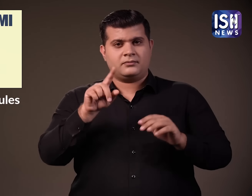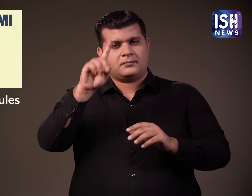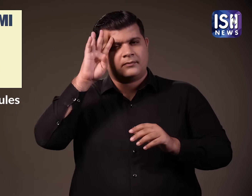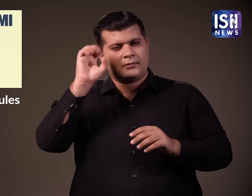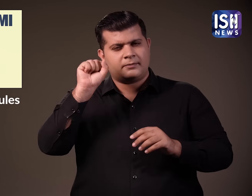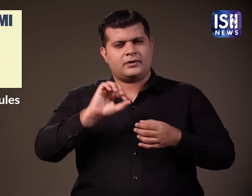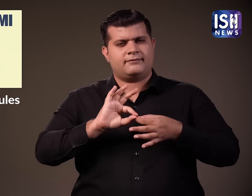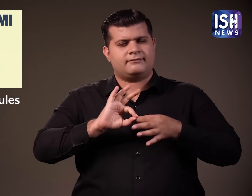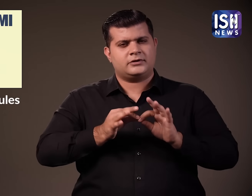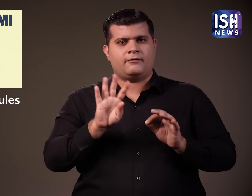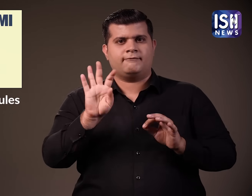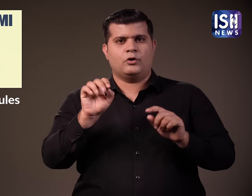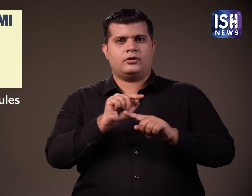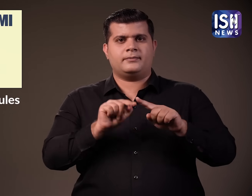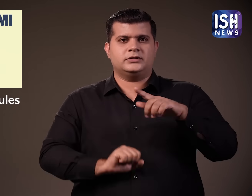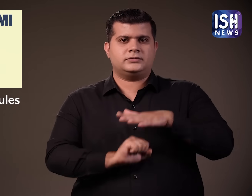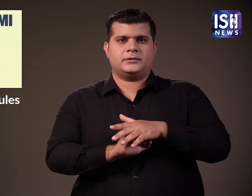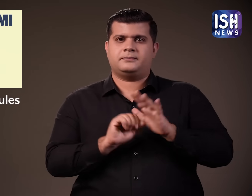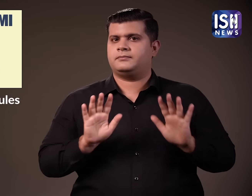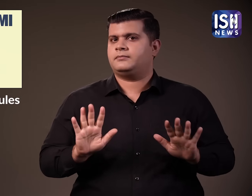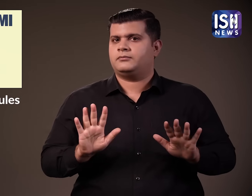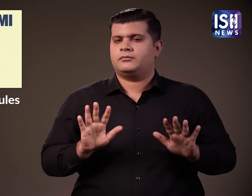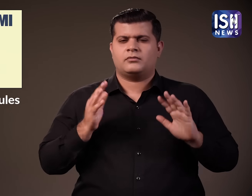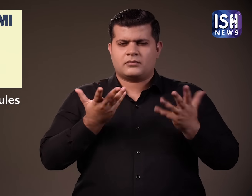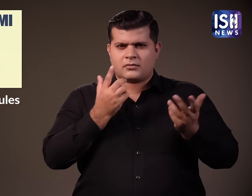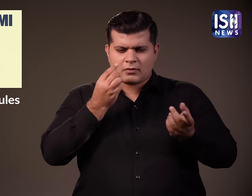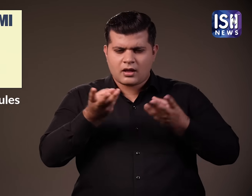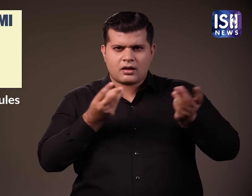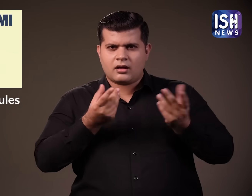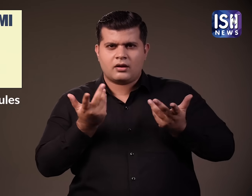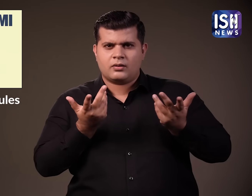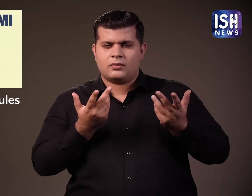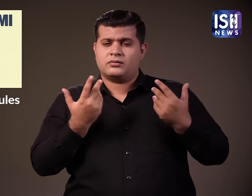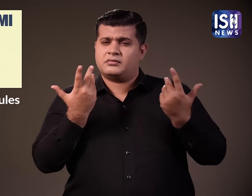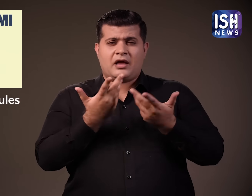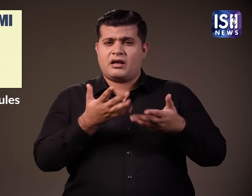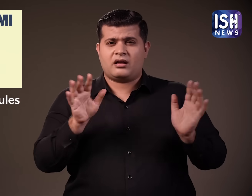Remember to fix 40% from your income. How do you calculate?